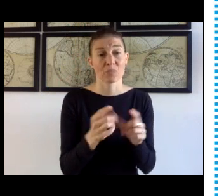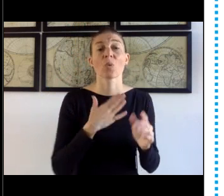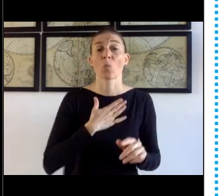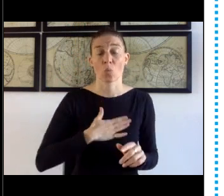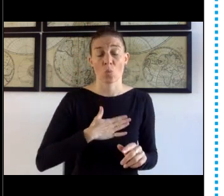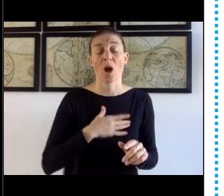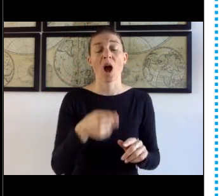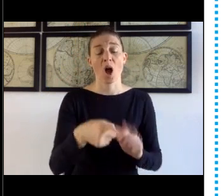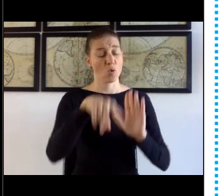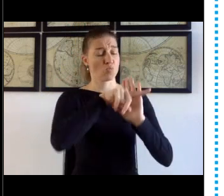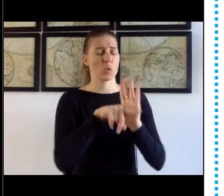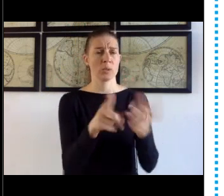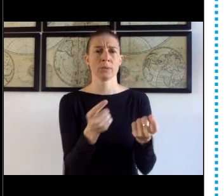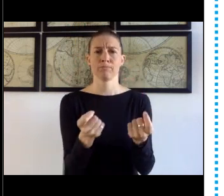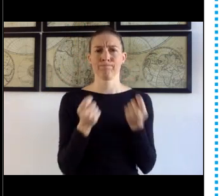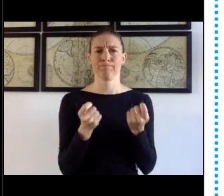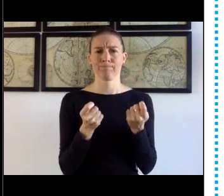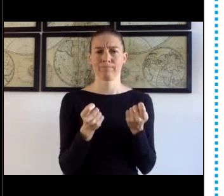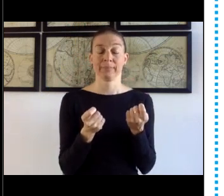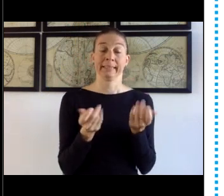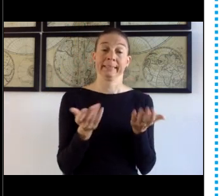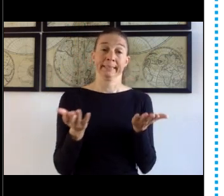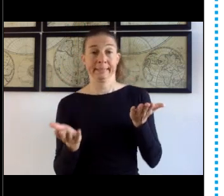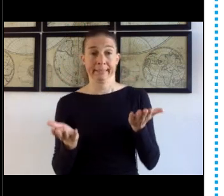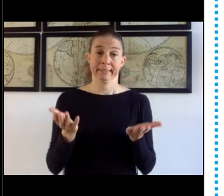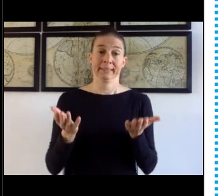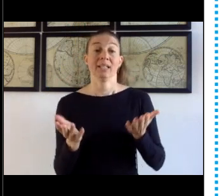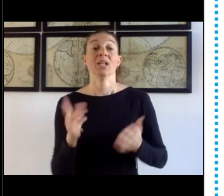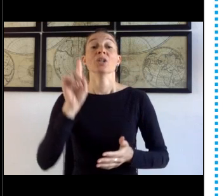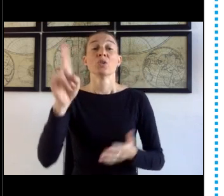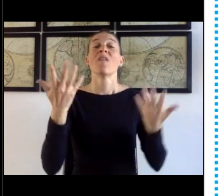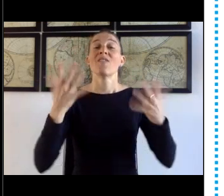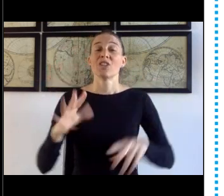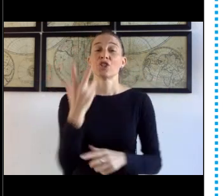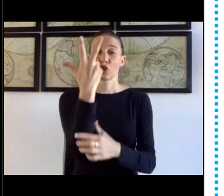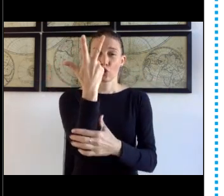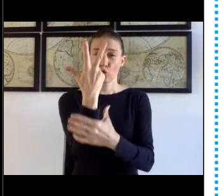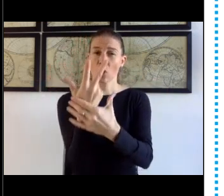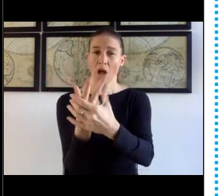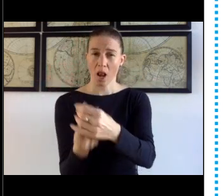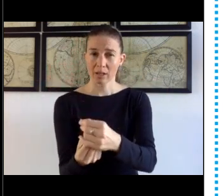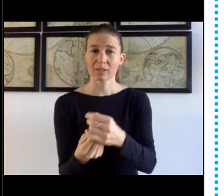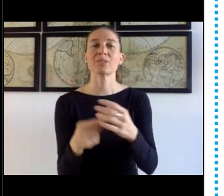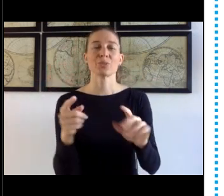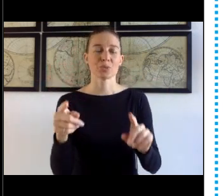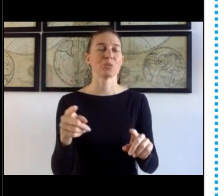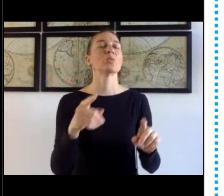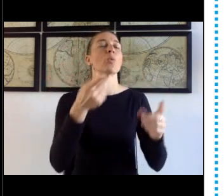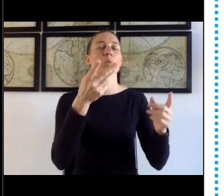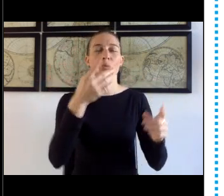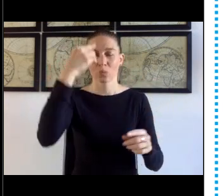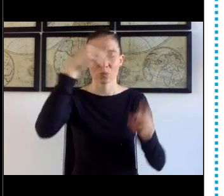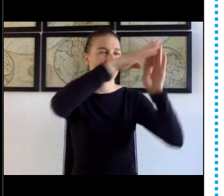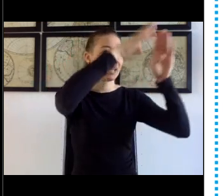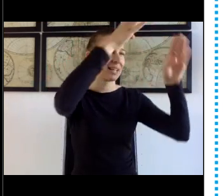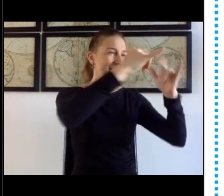So we have had this in what is called the trilogue, when the institutions are negotiating which is happening right now.